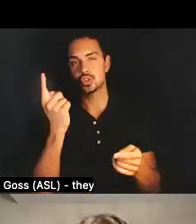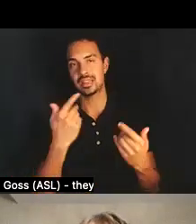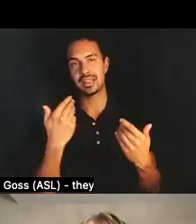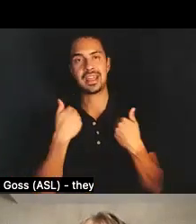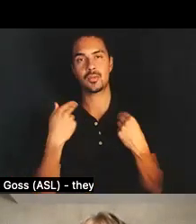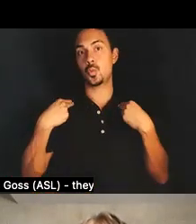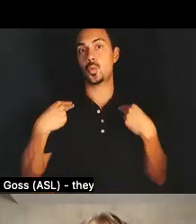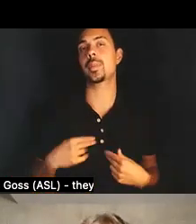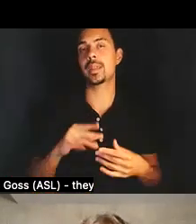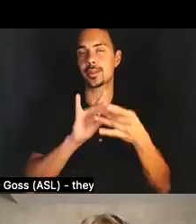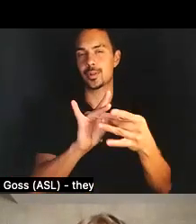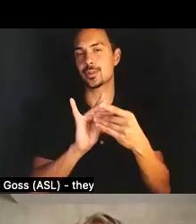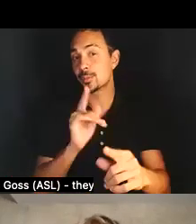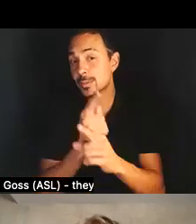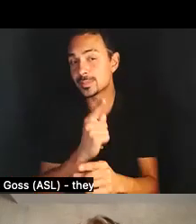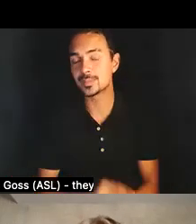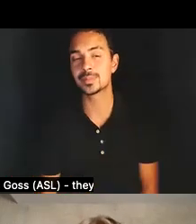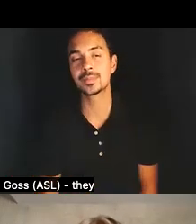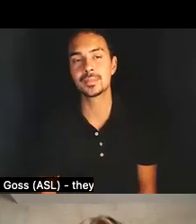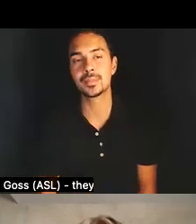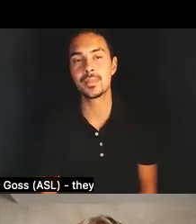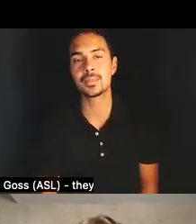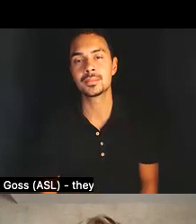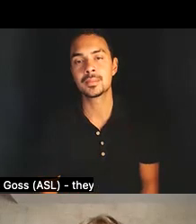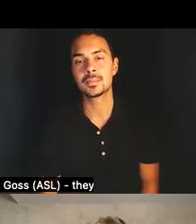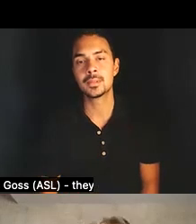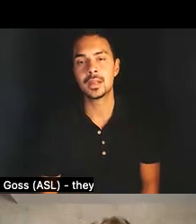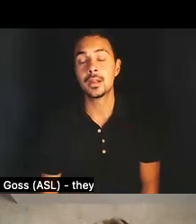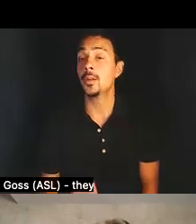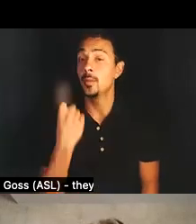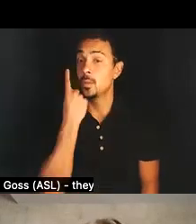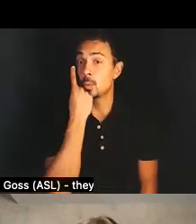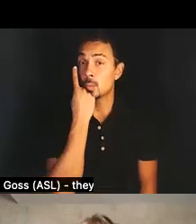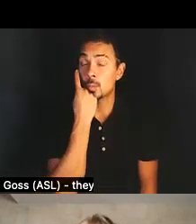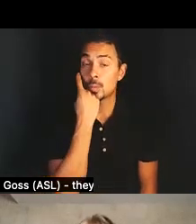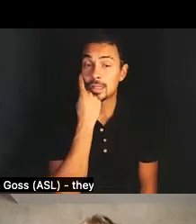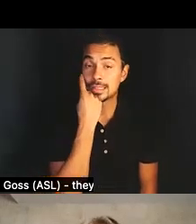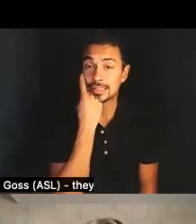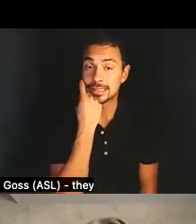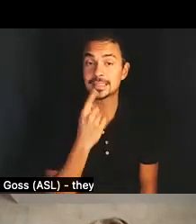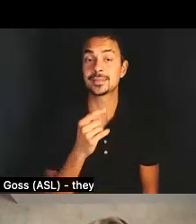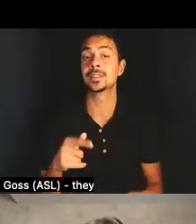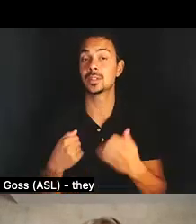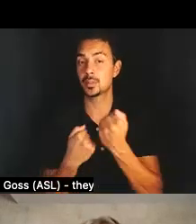by having human interactions. And then more recently,